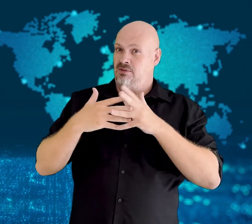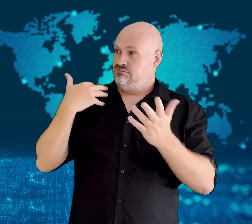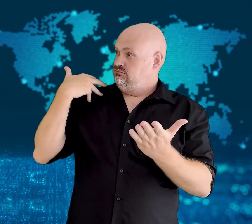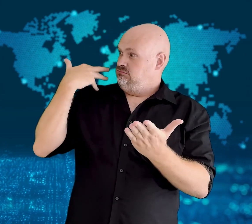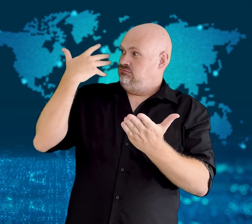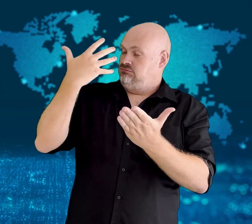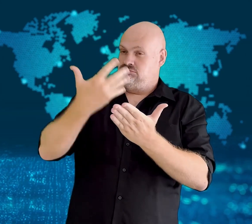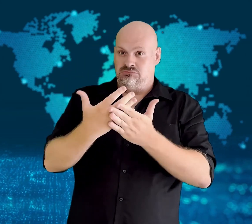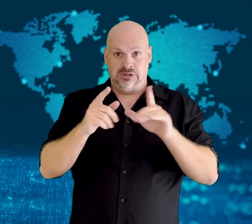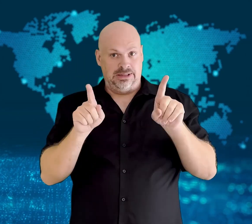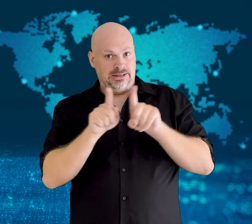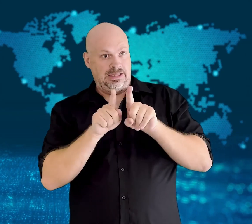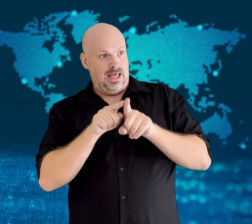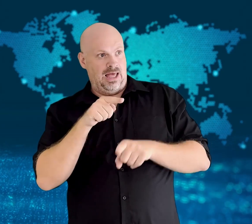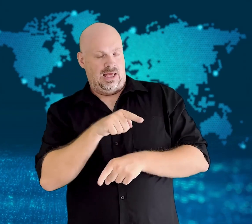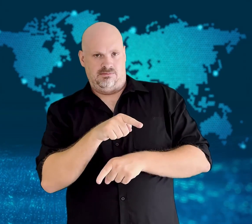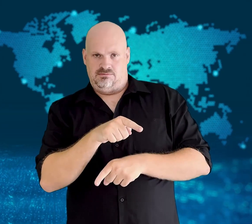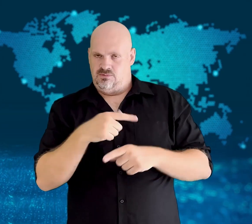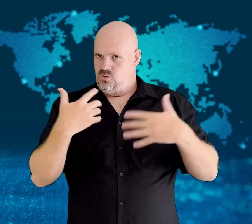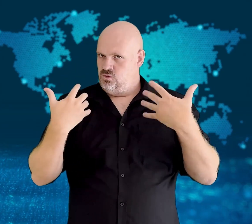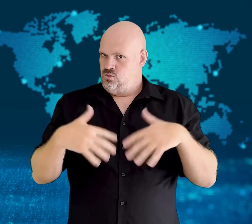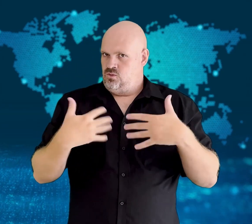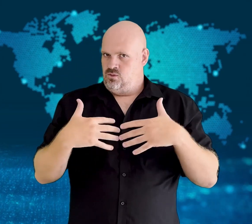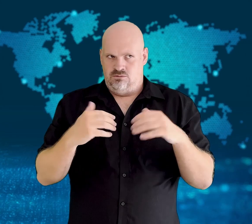for secure documents.